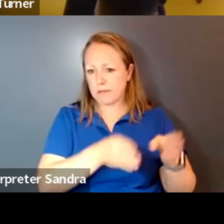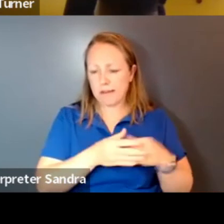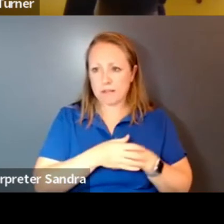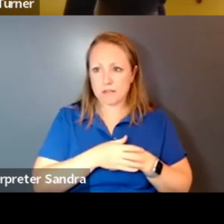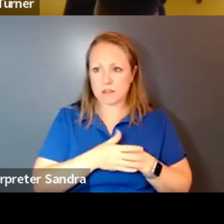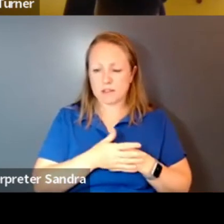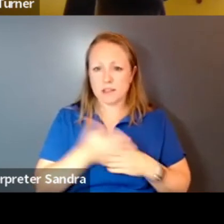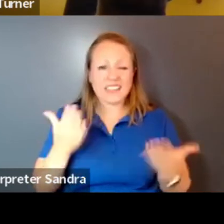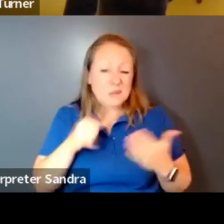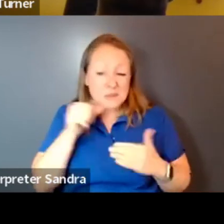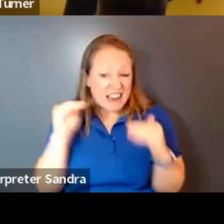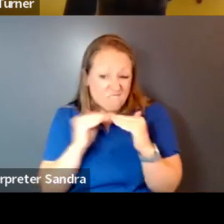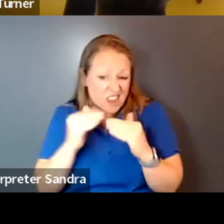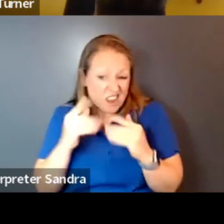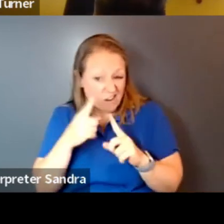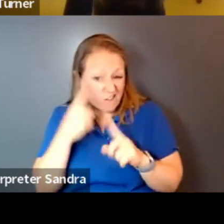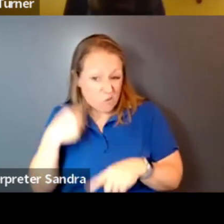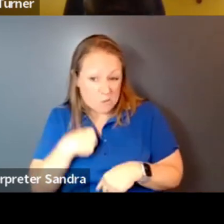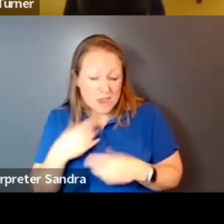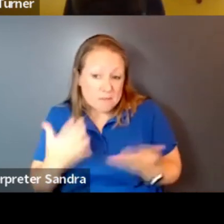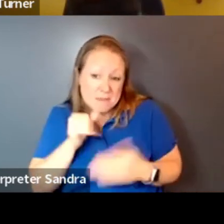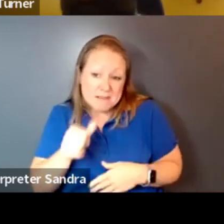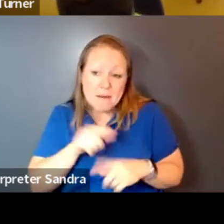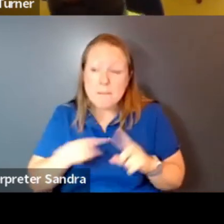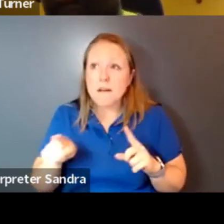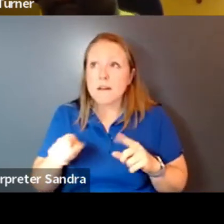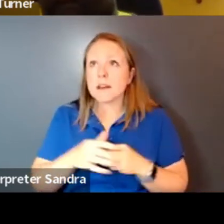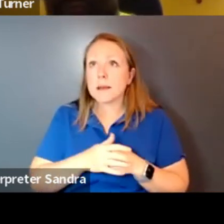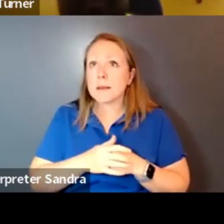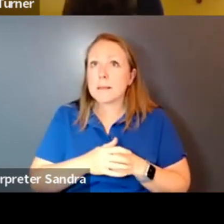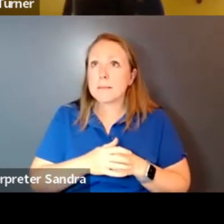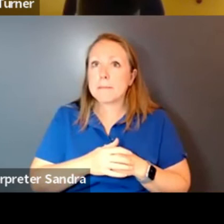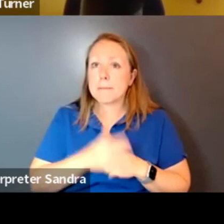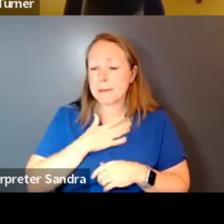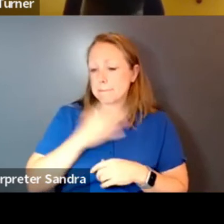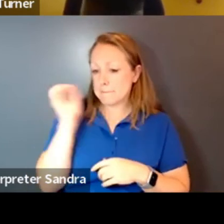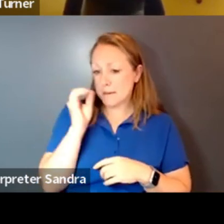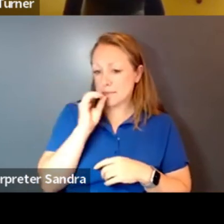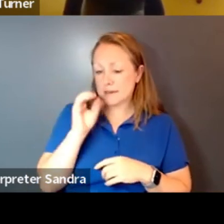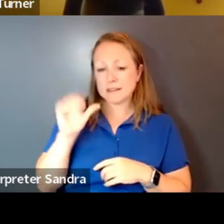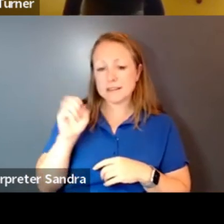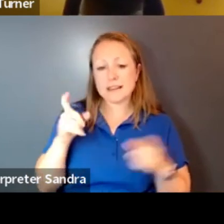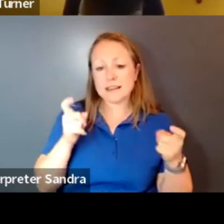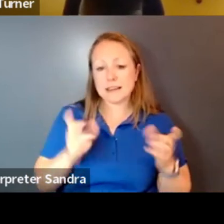fair to say. But, at least for me, the case managers that I